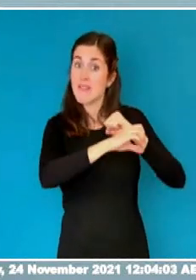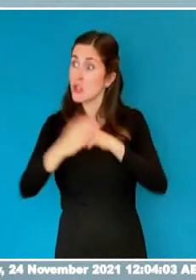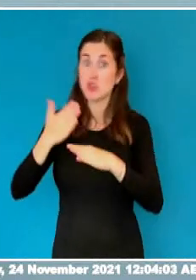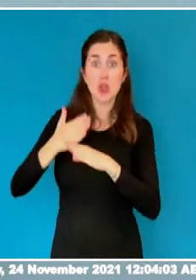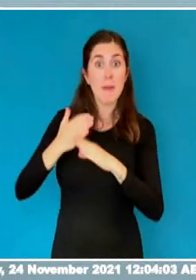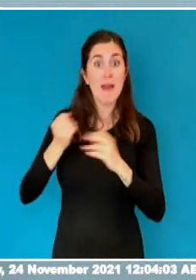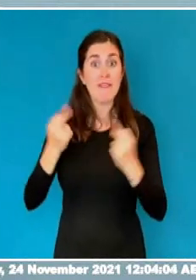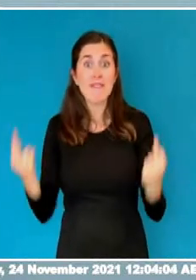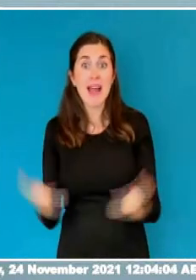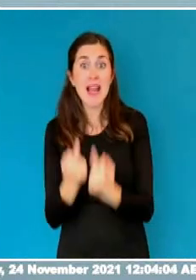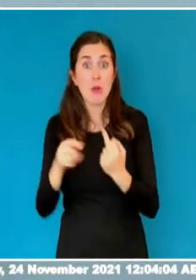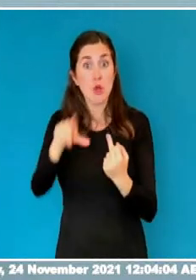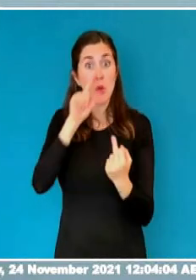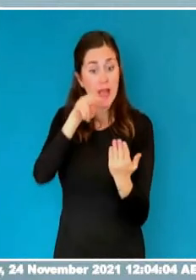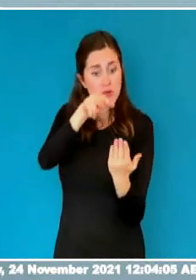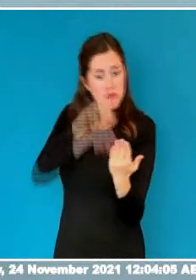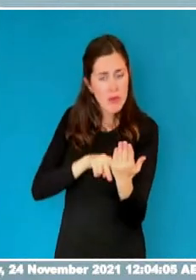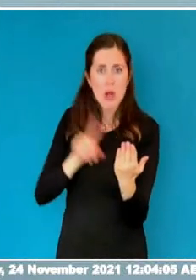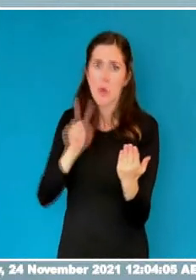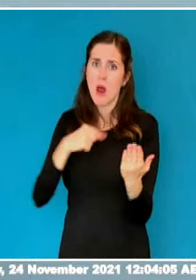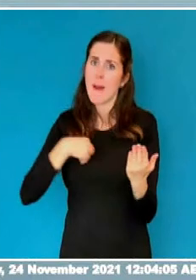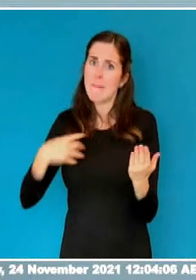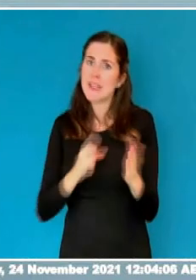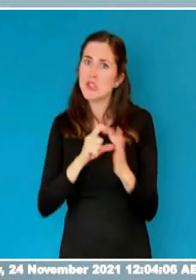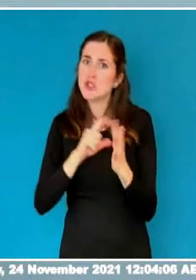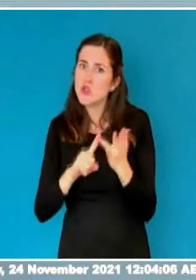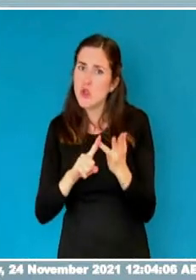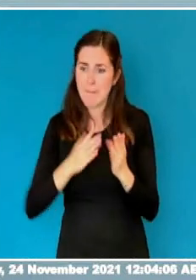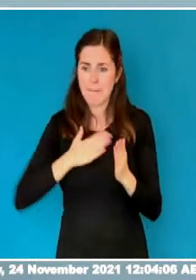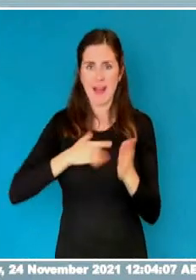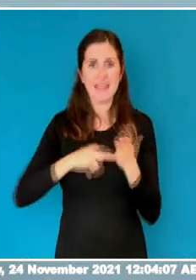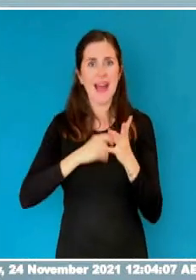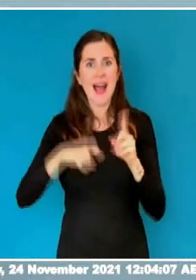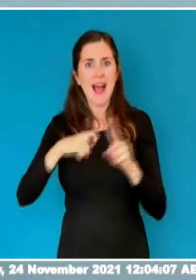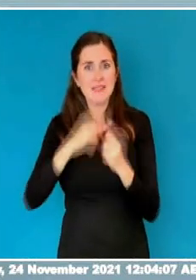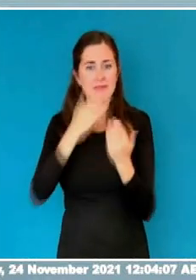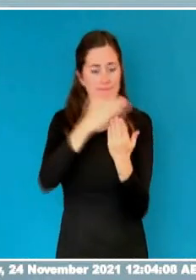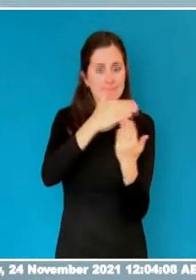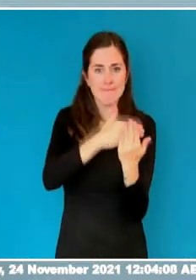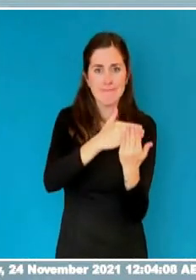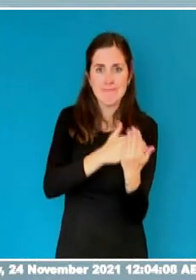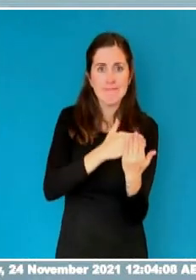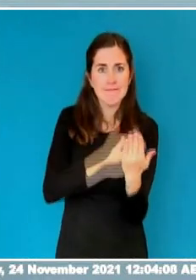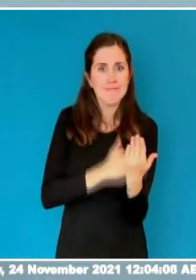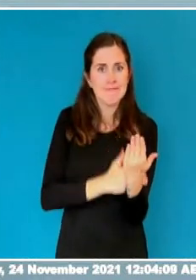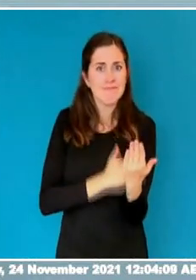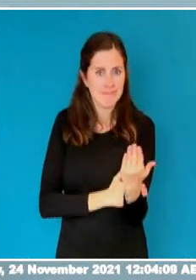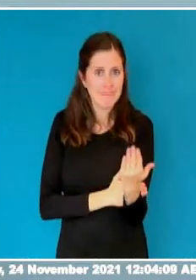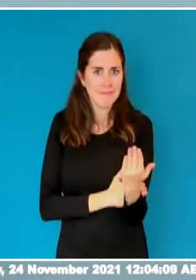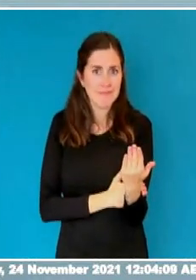with. So what that position description or duty statement says is these are the sorts of tasks or activities that the position entails.